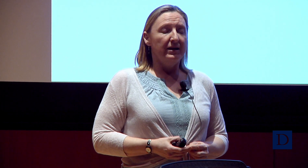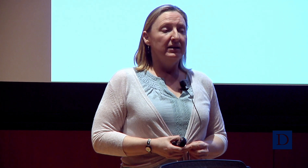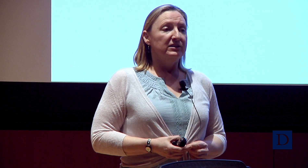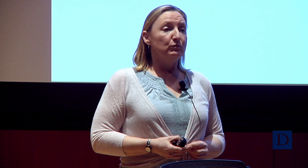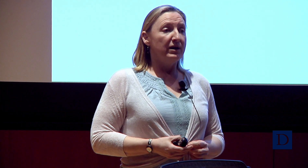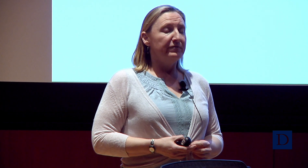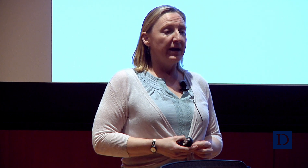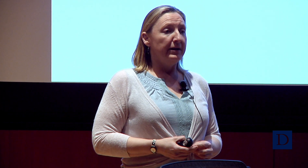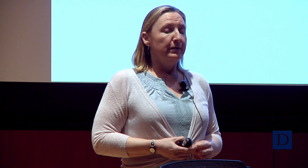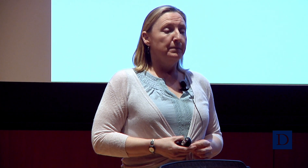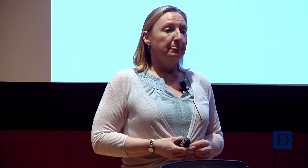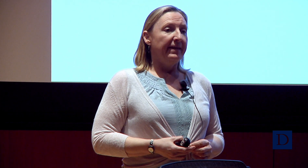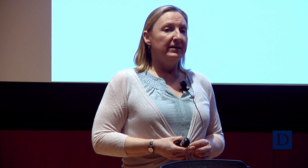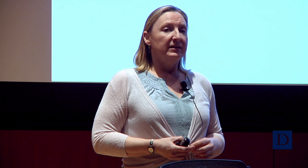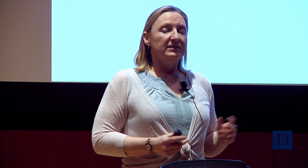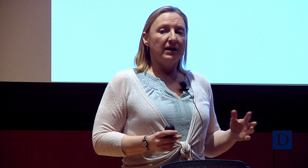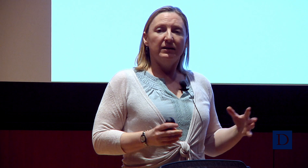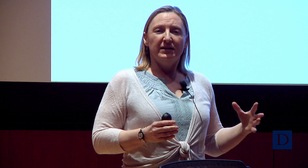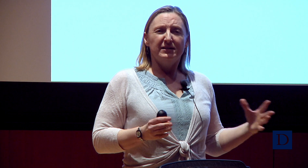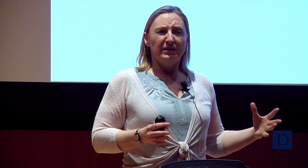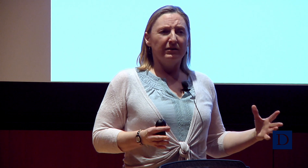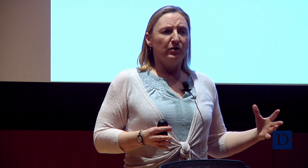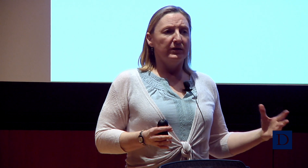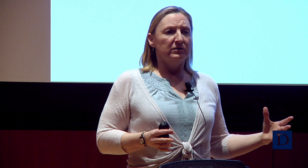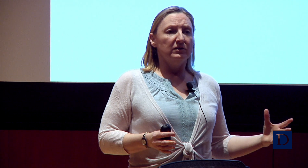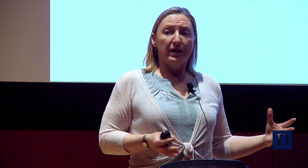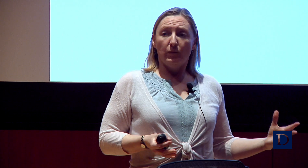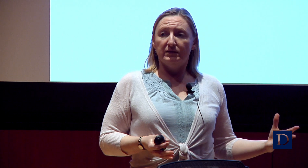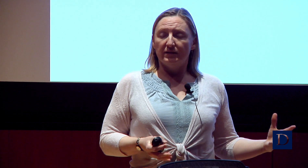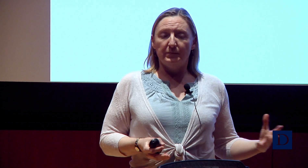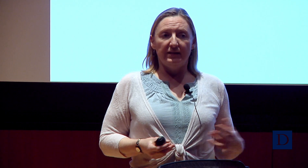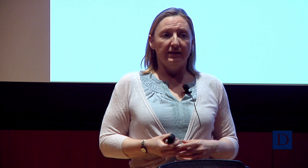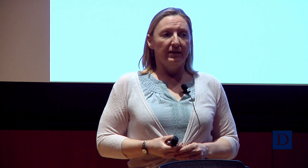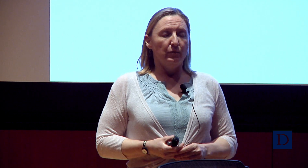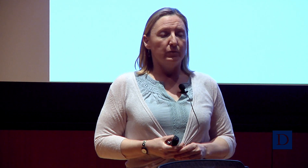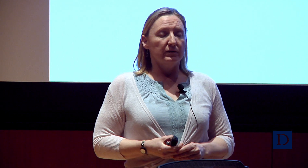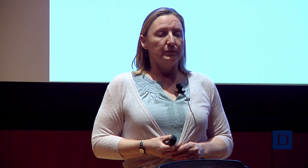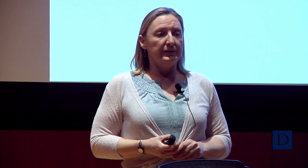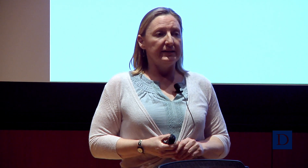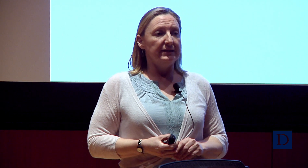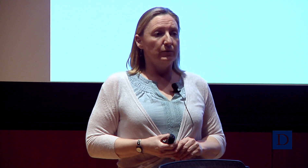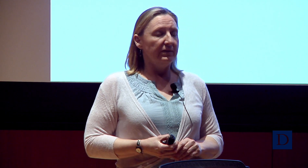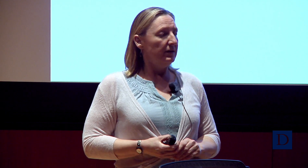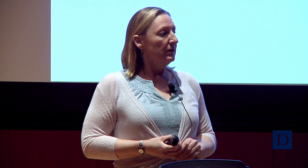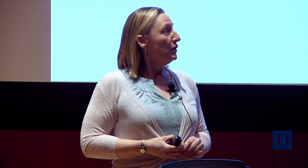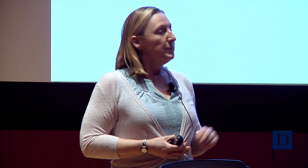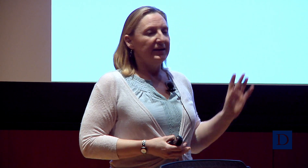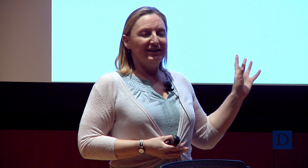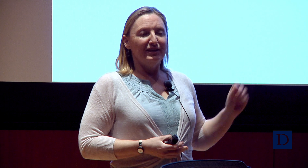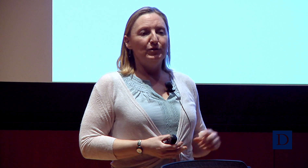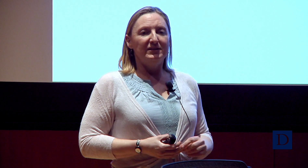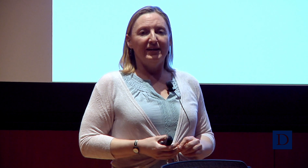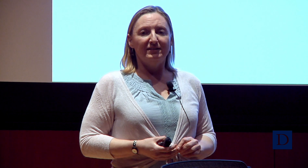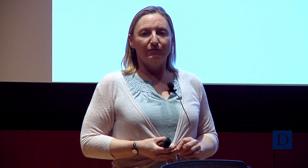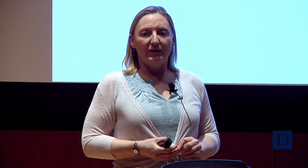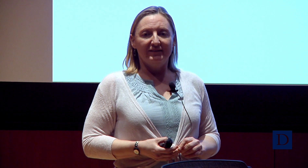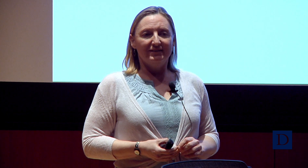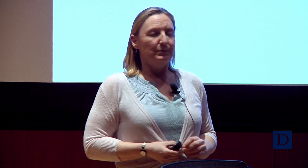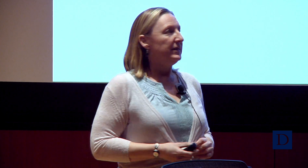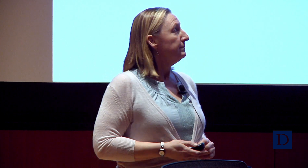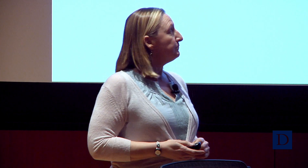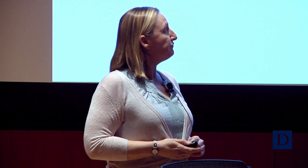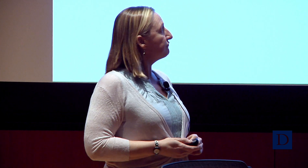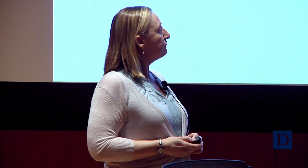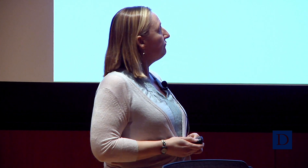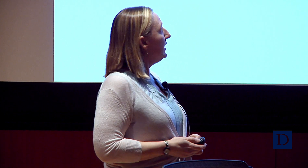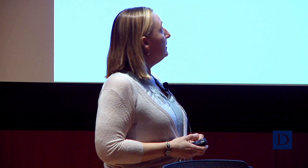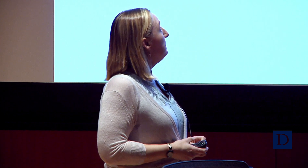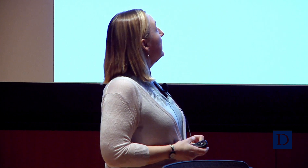It’s a rough cut, and it’s not necessarily going to look like what it’s going to be when we’re completely done with it, but it’ll give you a taste of what it’s going to be.